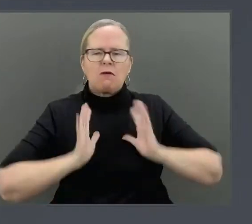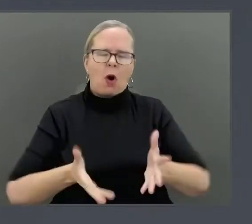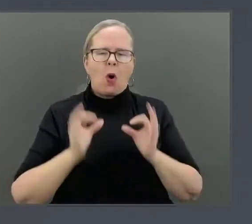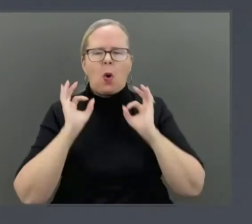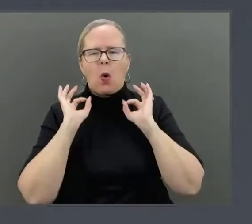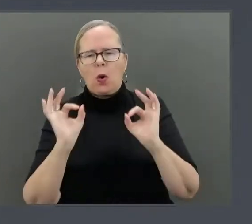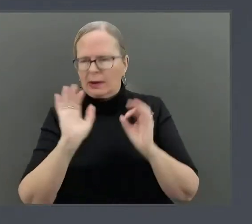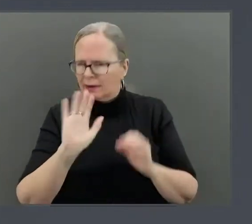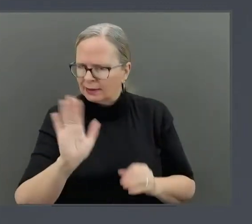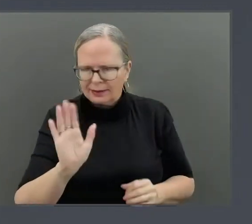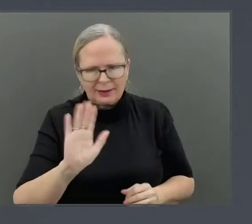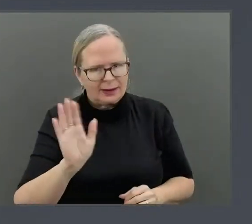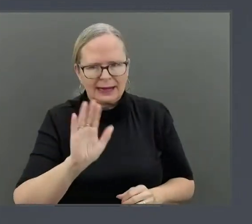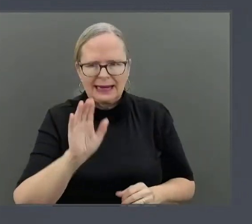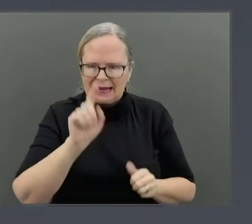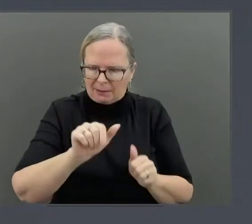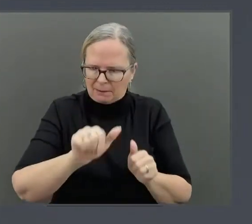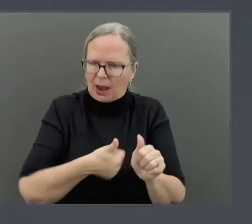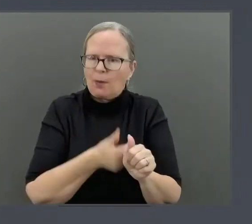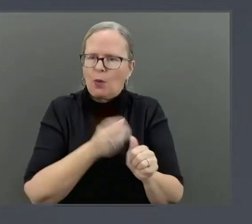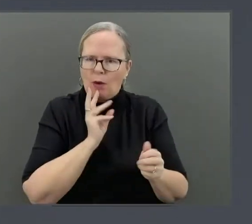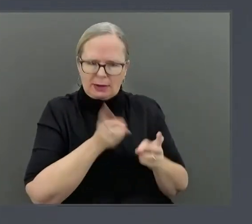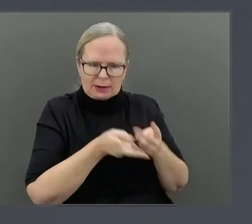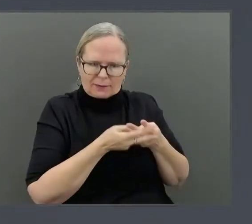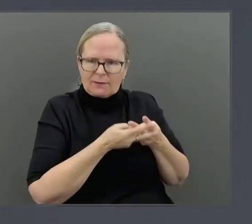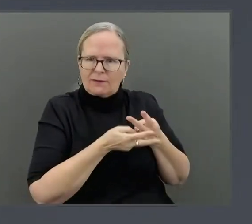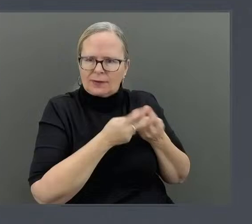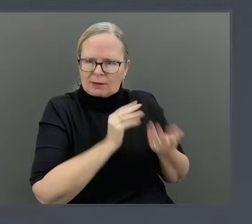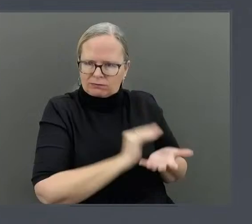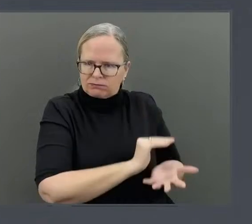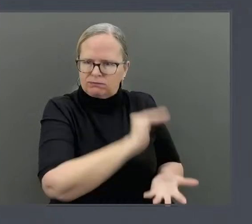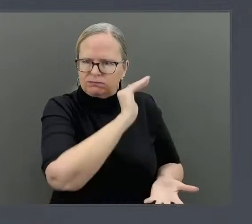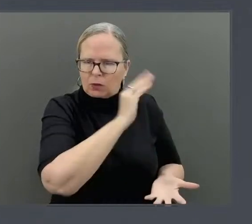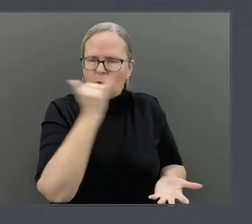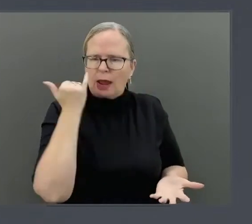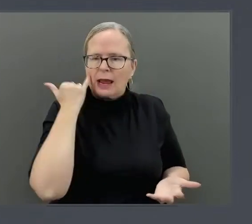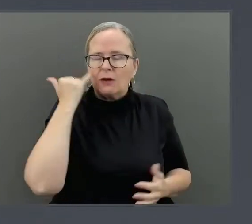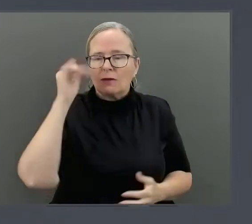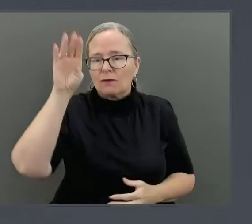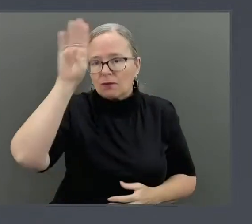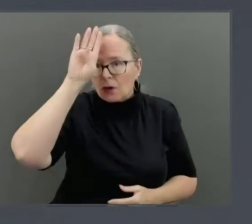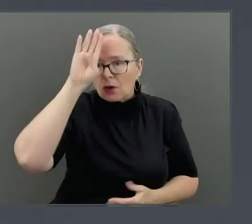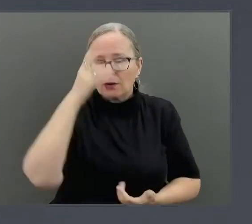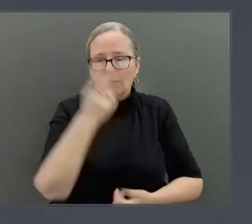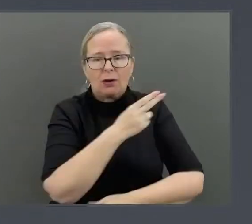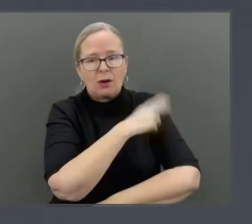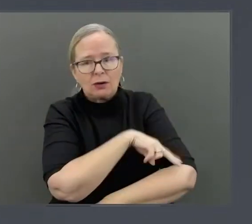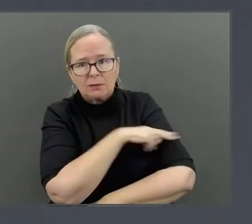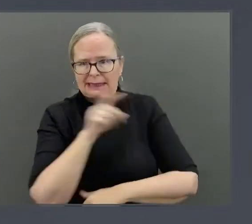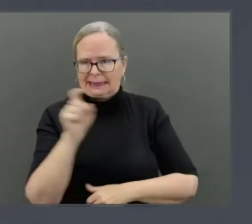to water supply and also to make sure you and your neighbors have water running to your Taps